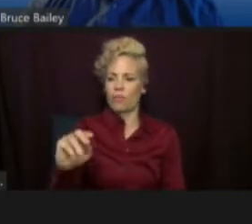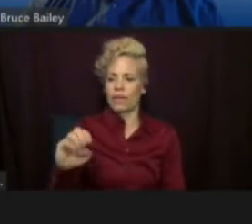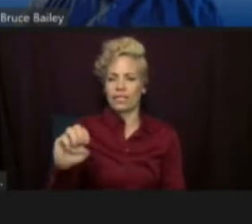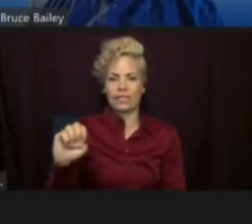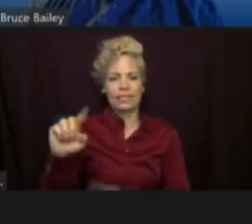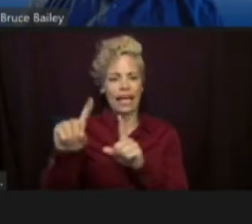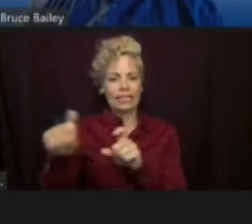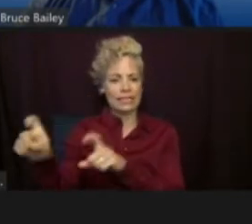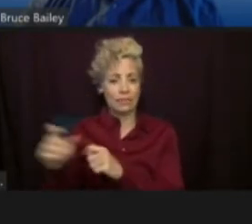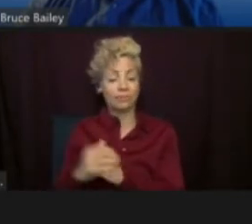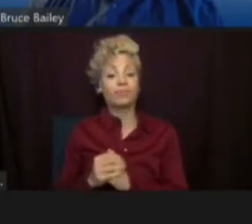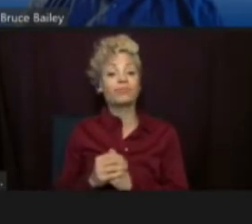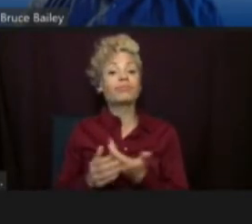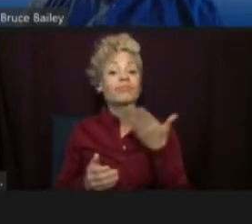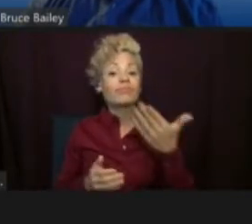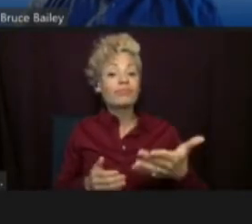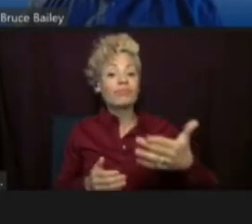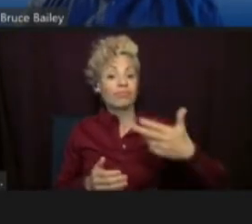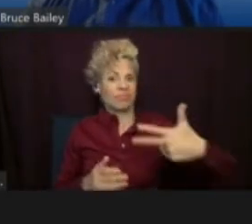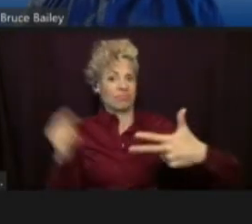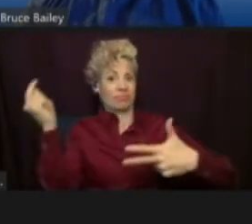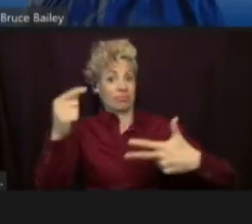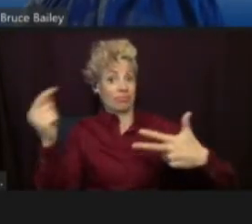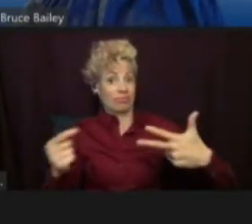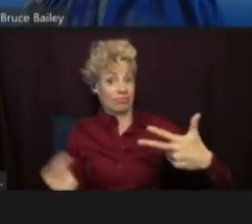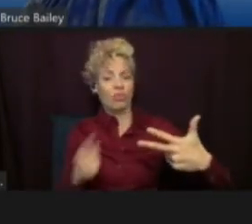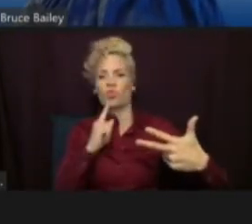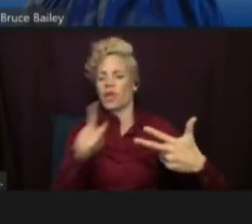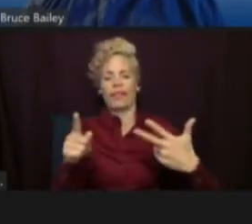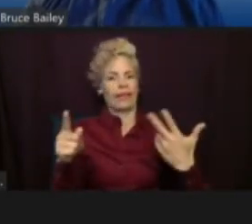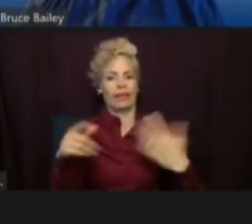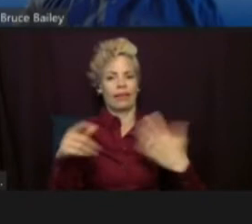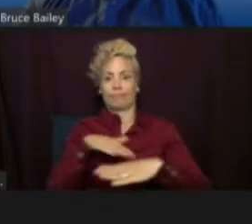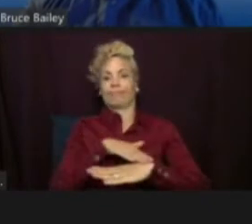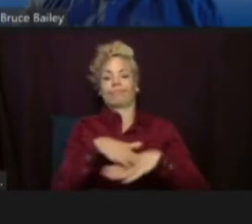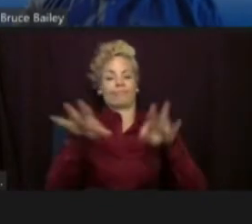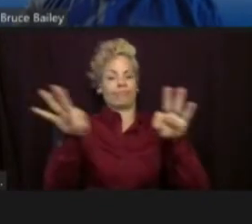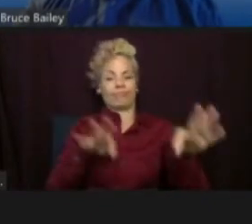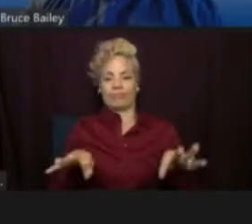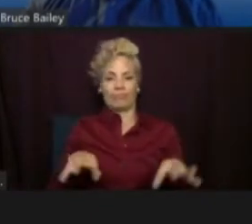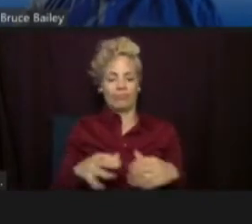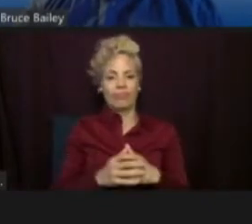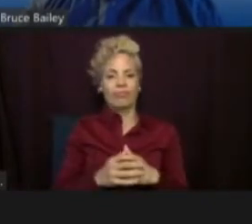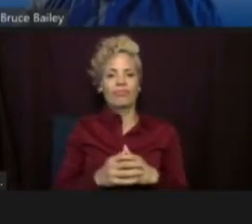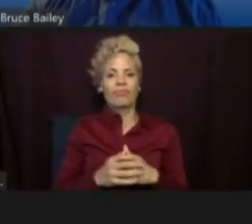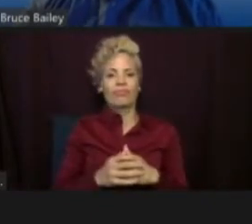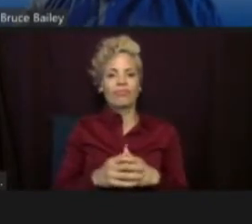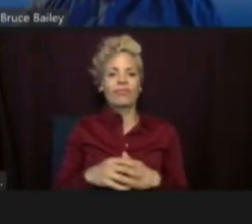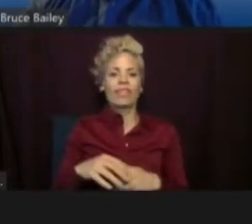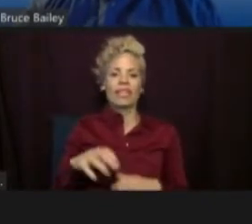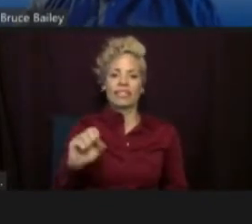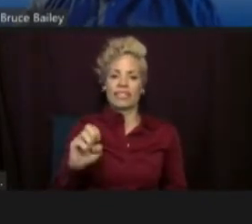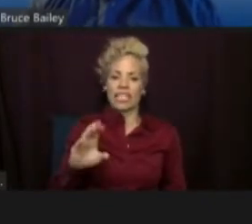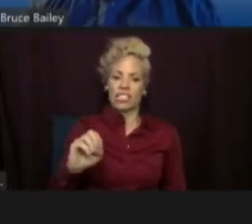So what's on this slide is a very high level overview of Section 508 of the Rehabilitation Act. The Section 508 standards,